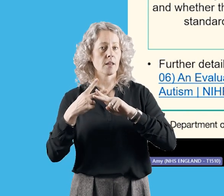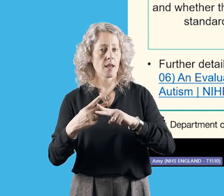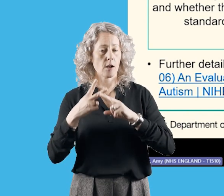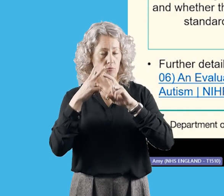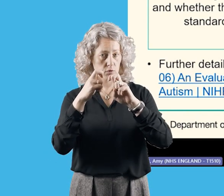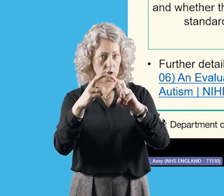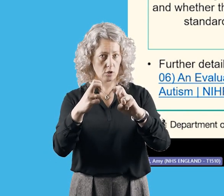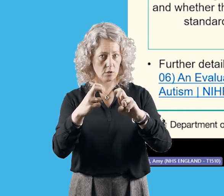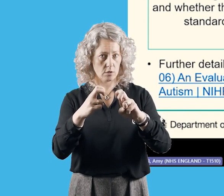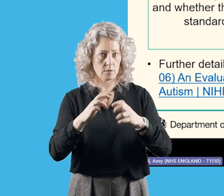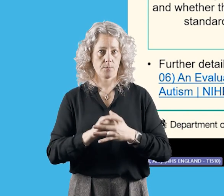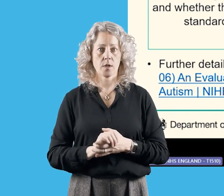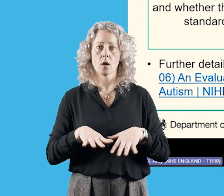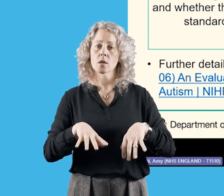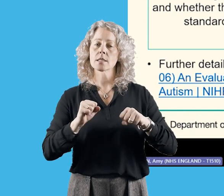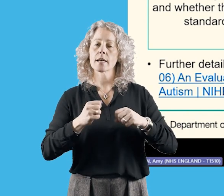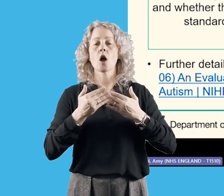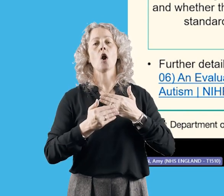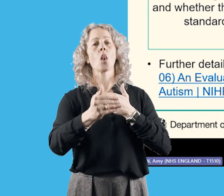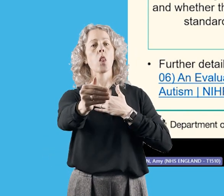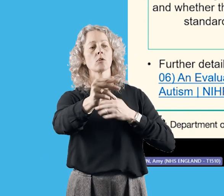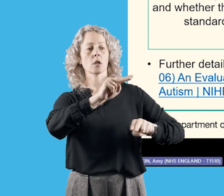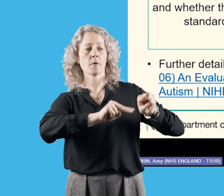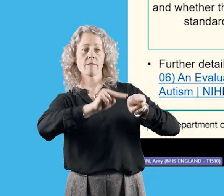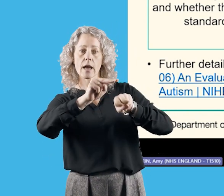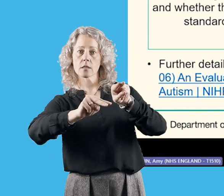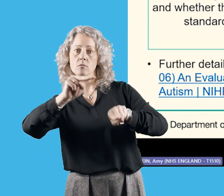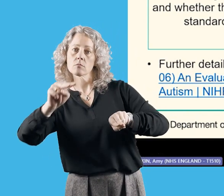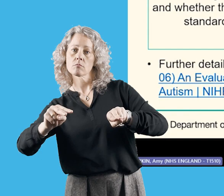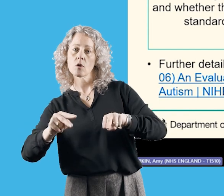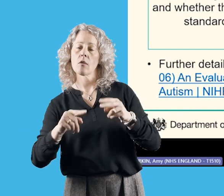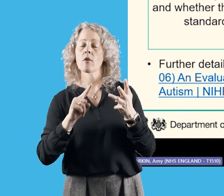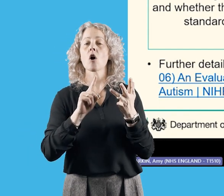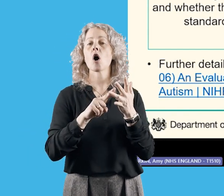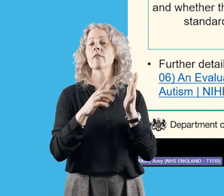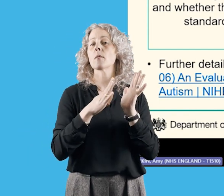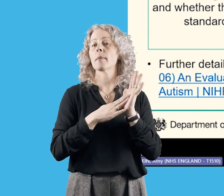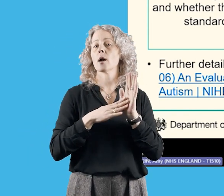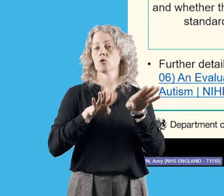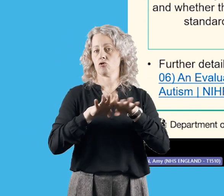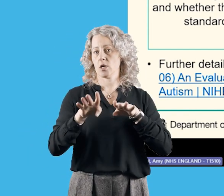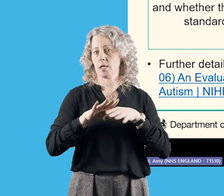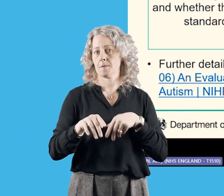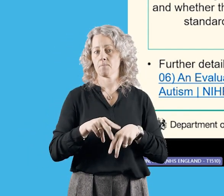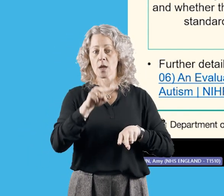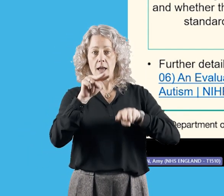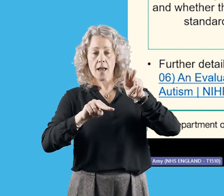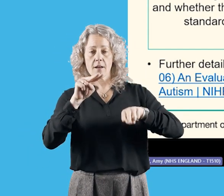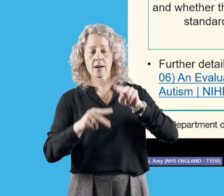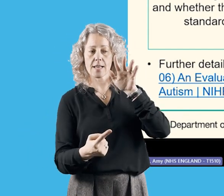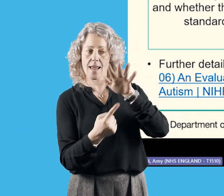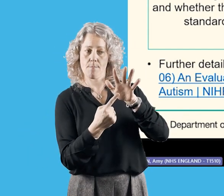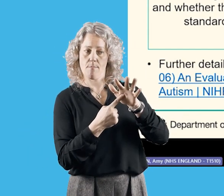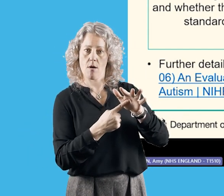mandatory training. The evaluation will be a really important source of learning and evidence for us all and it will